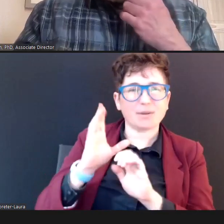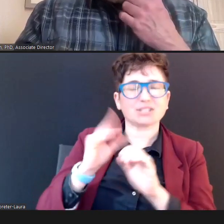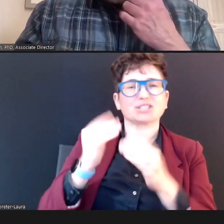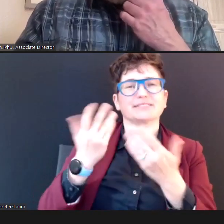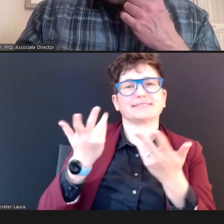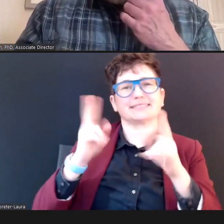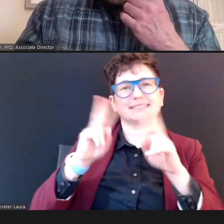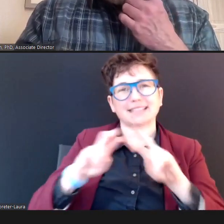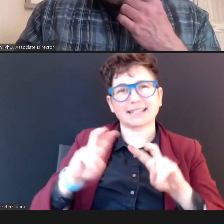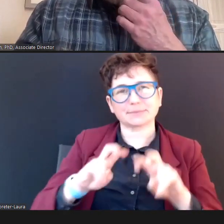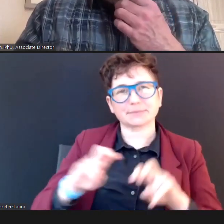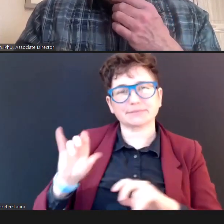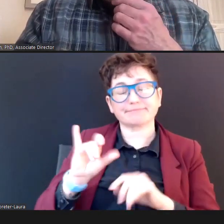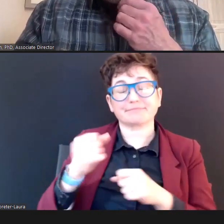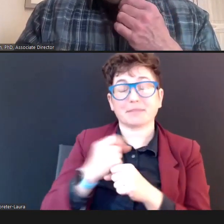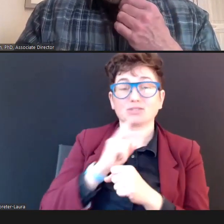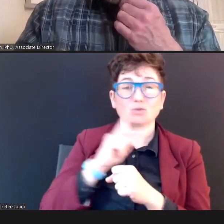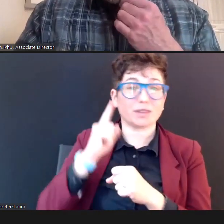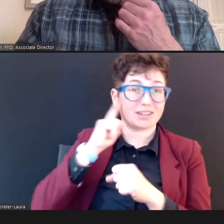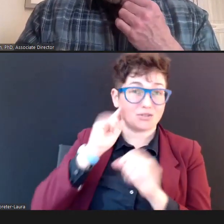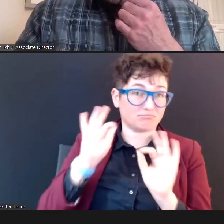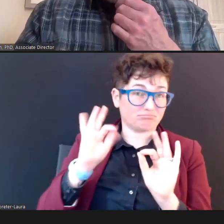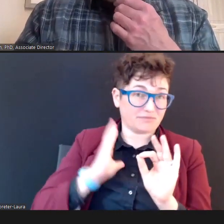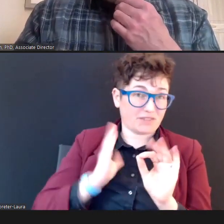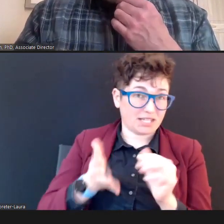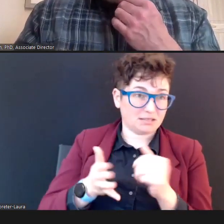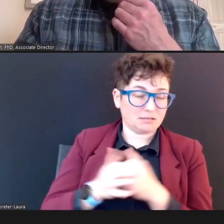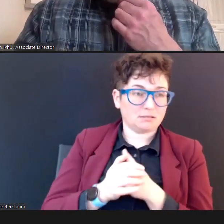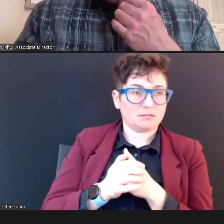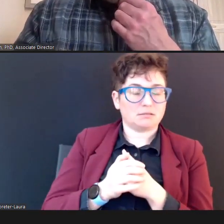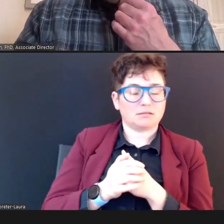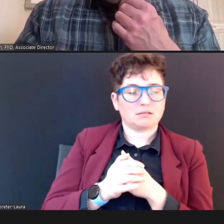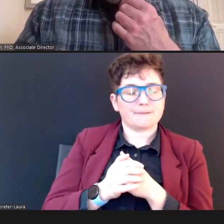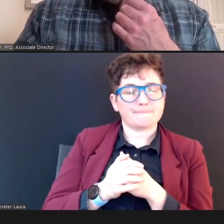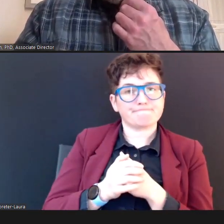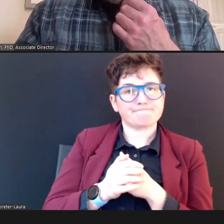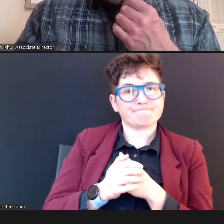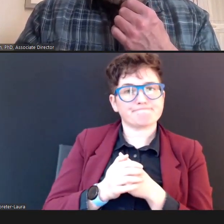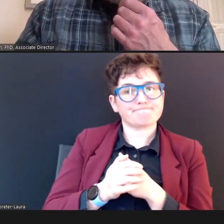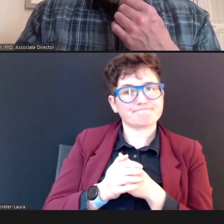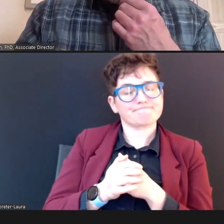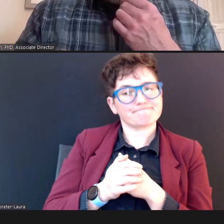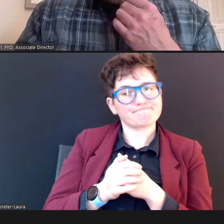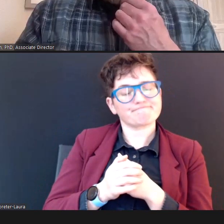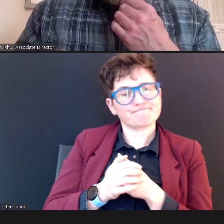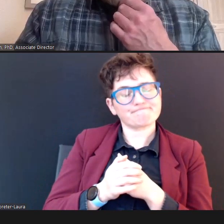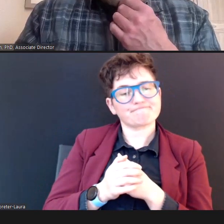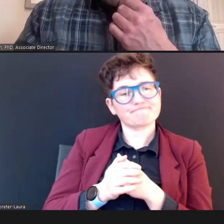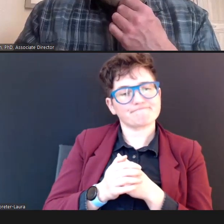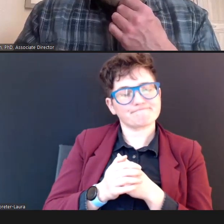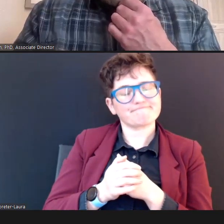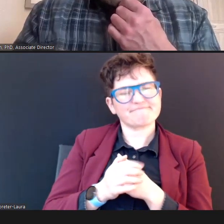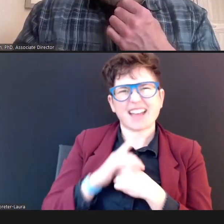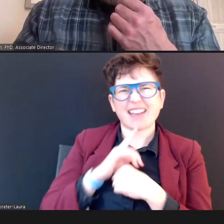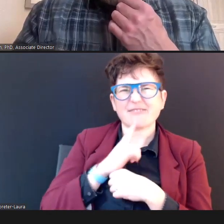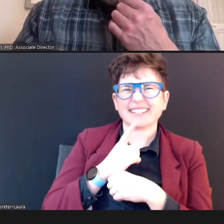um to ensure that hearing is fine um I